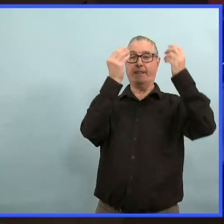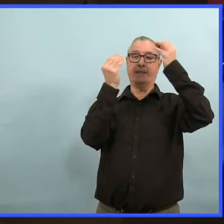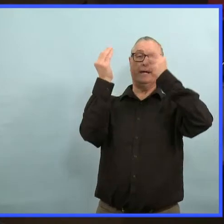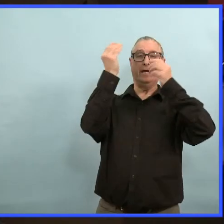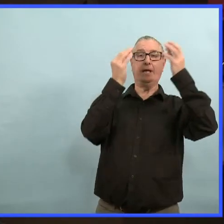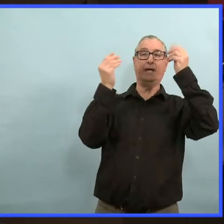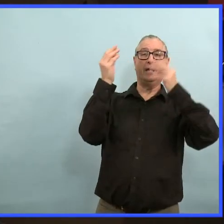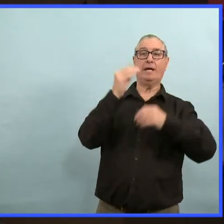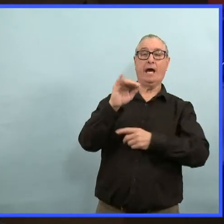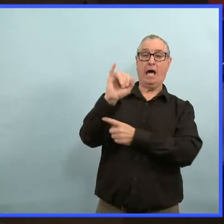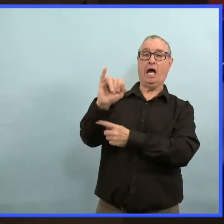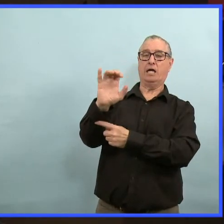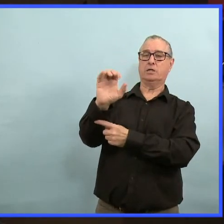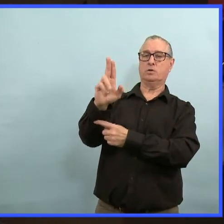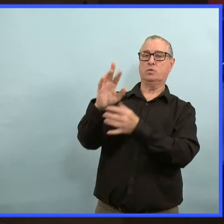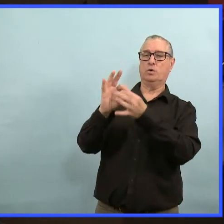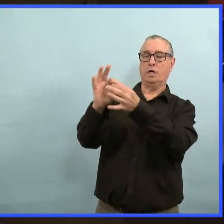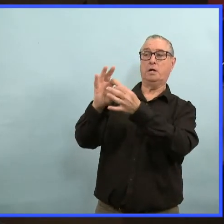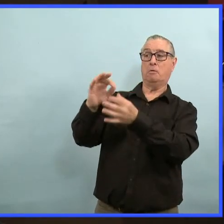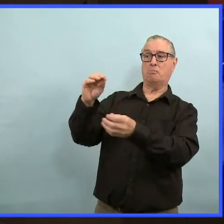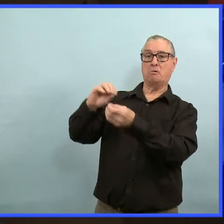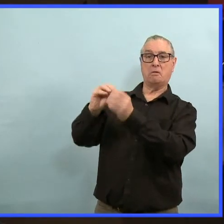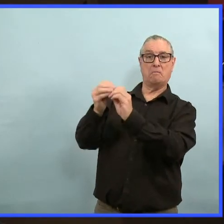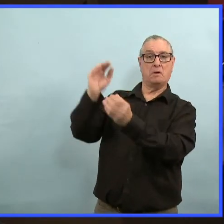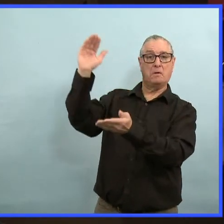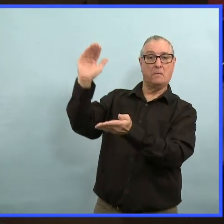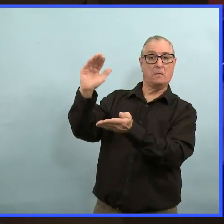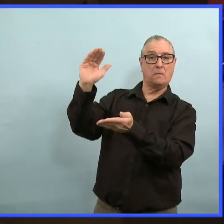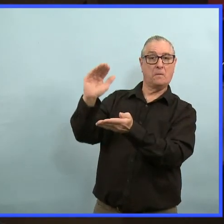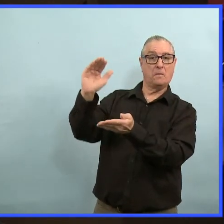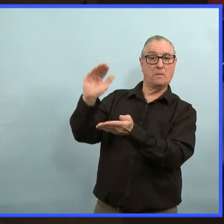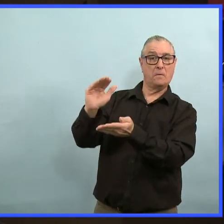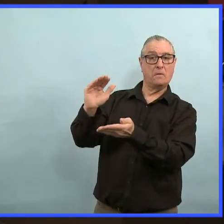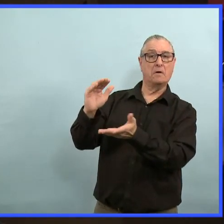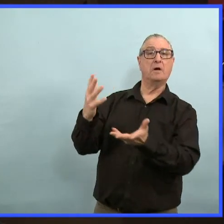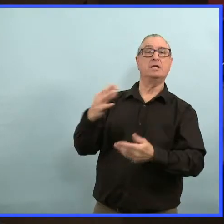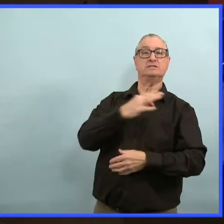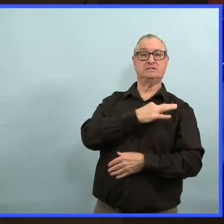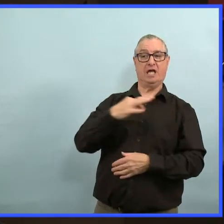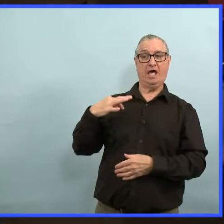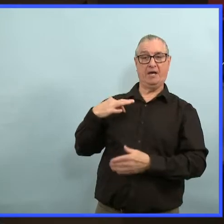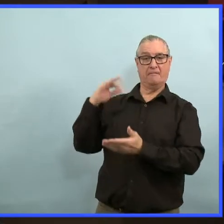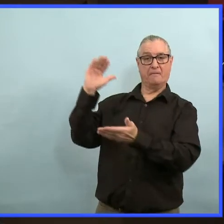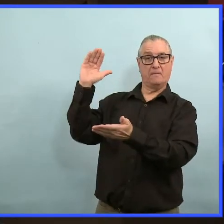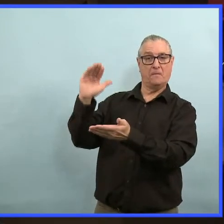wayne's but i just wonder some some questions have been raised about whether or not we should